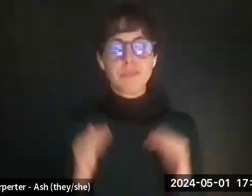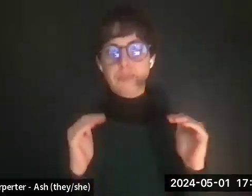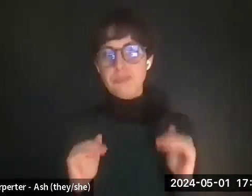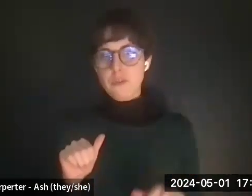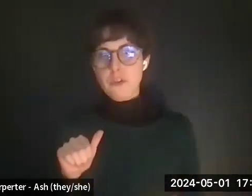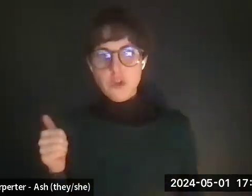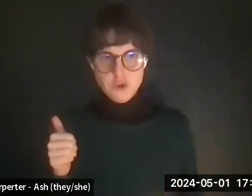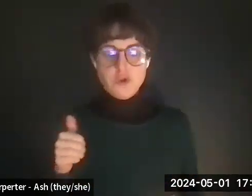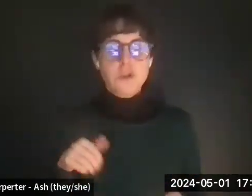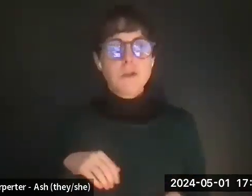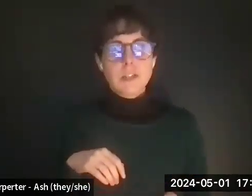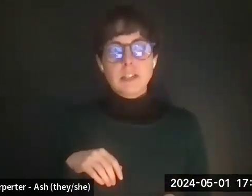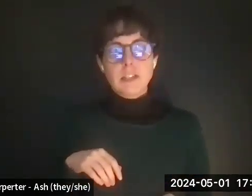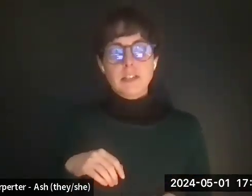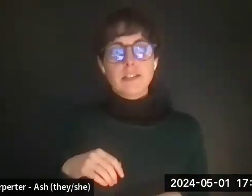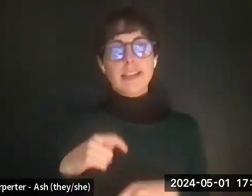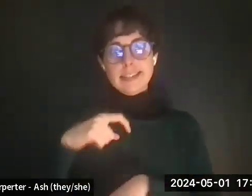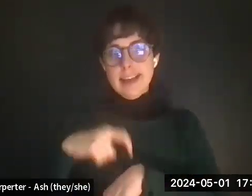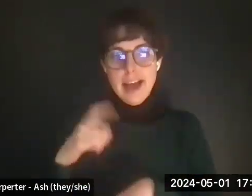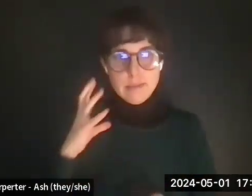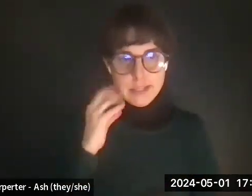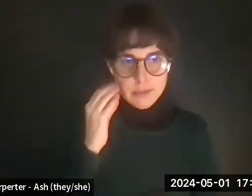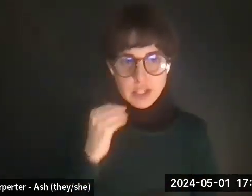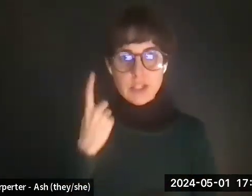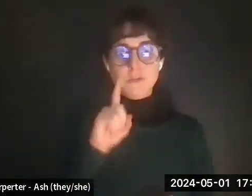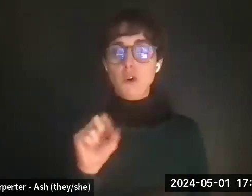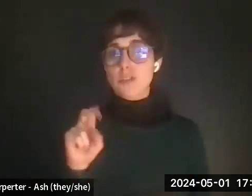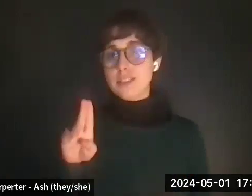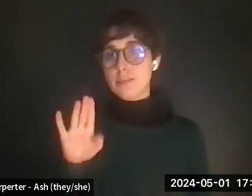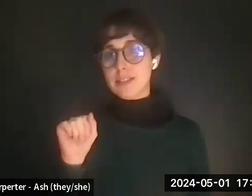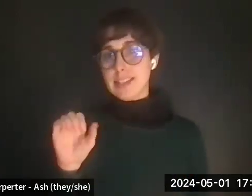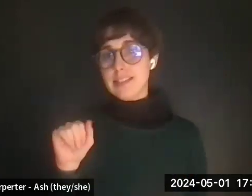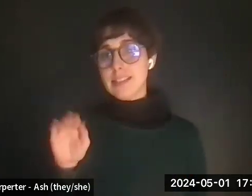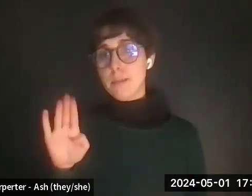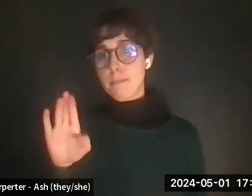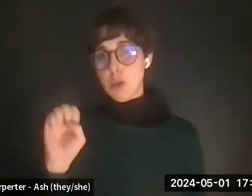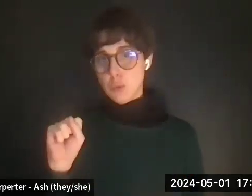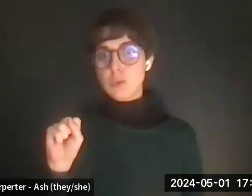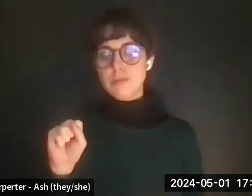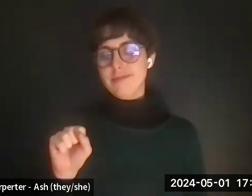for substance use disorder trainees will be removed and an allowance for master's level counselor associates